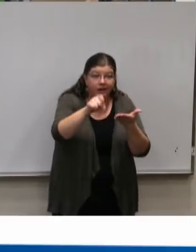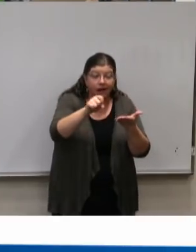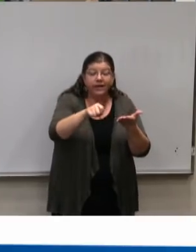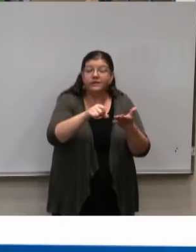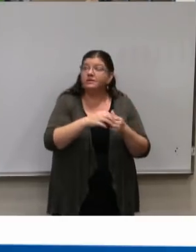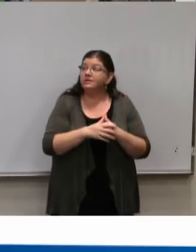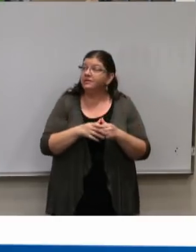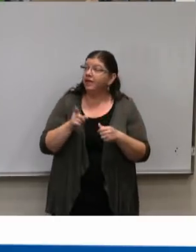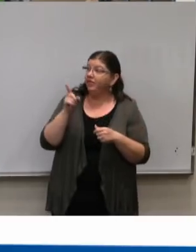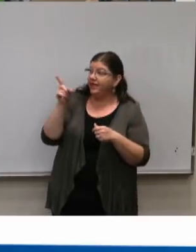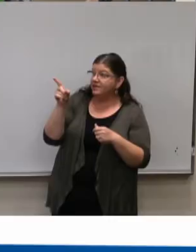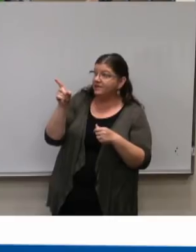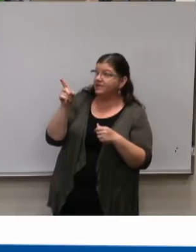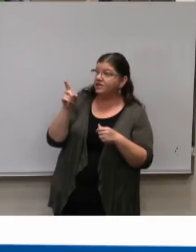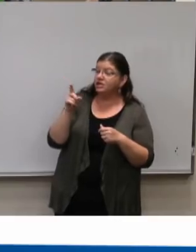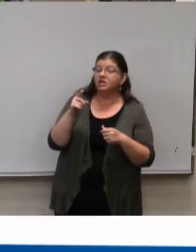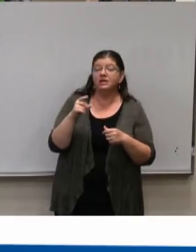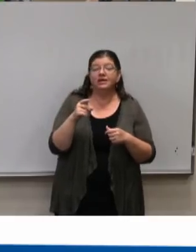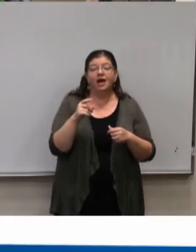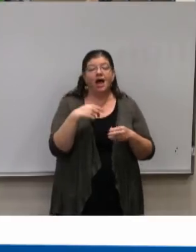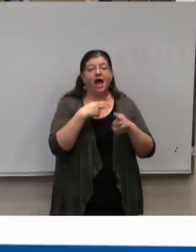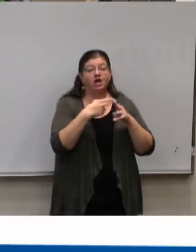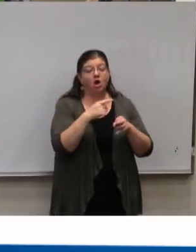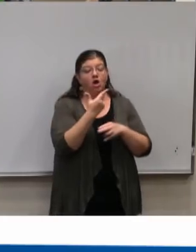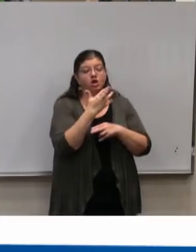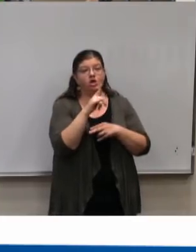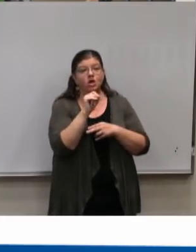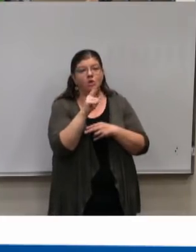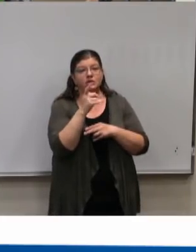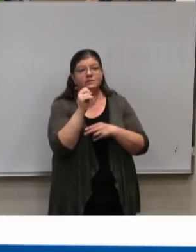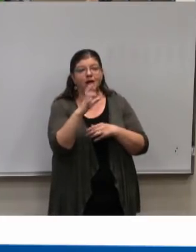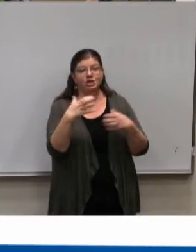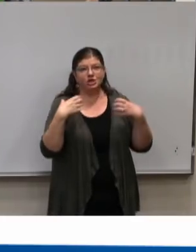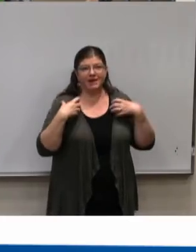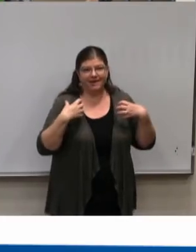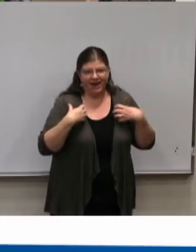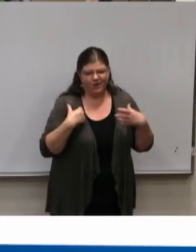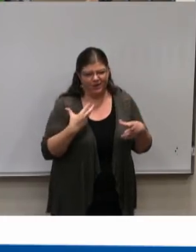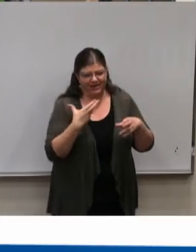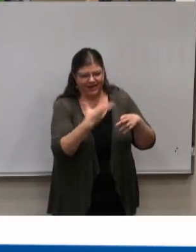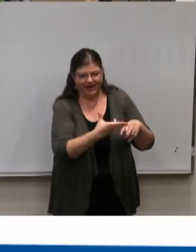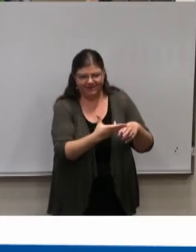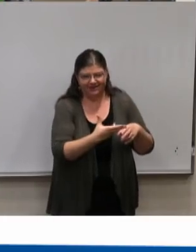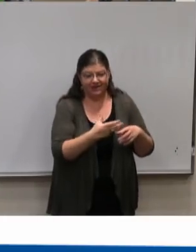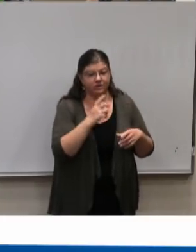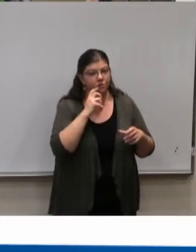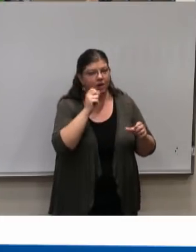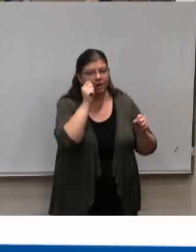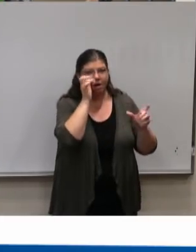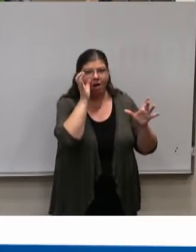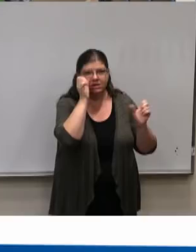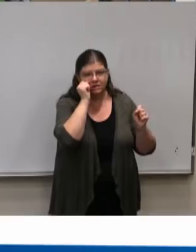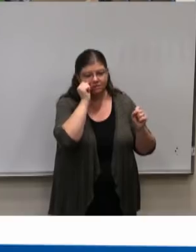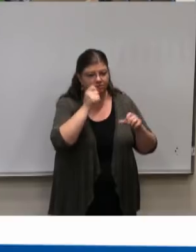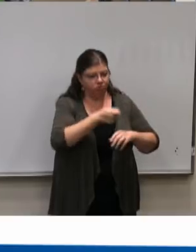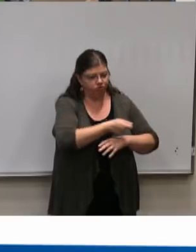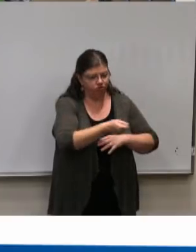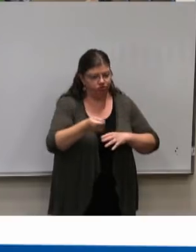This is the Ghostbusters backpack as we've now named it. And it's so awesome, it actually uses a product called Terminator.